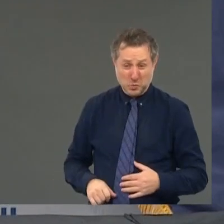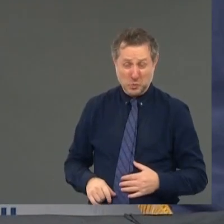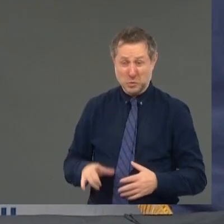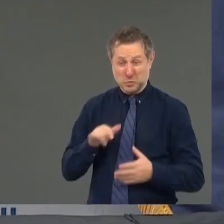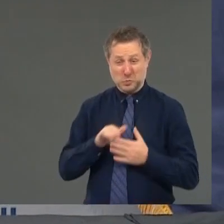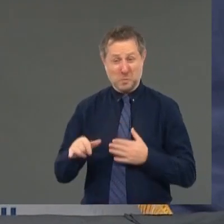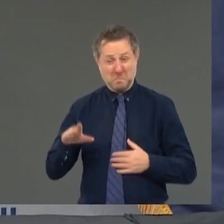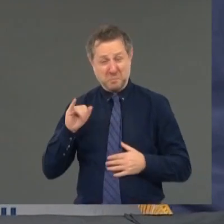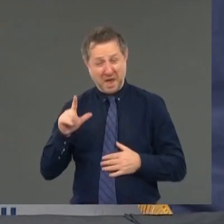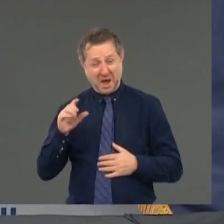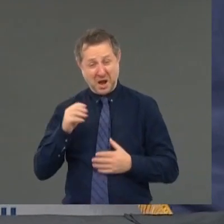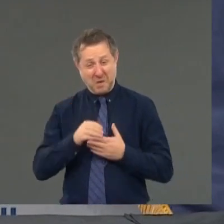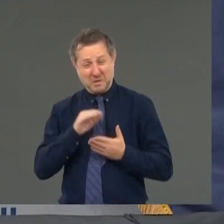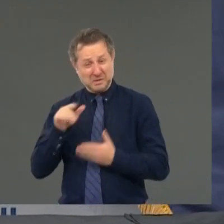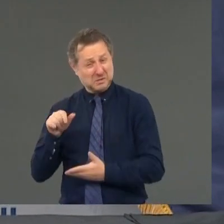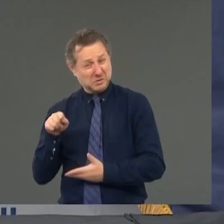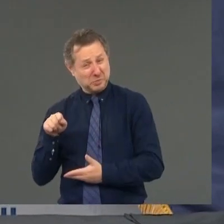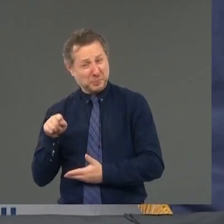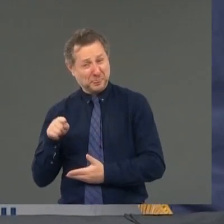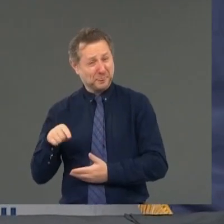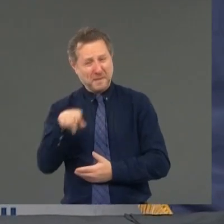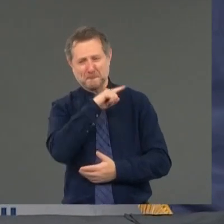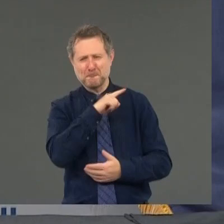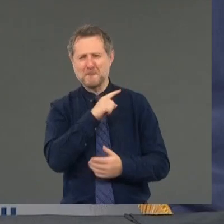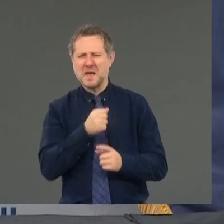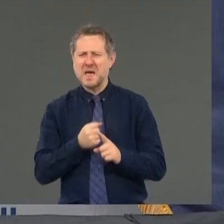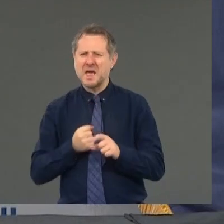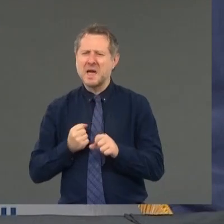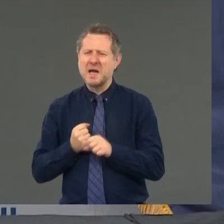IT IS NOT EVEN TRUE, BY THE WAY.